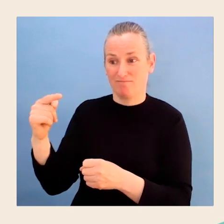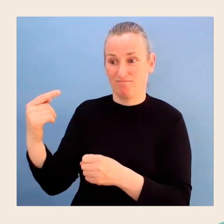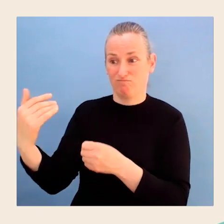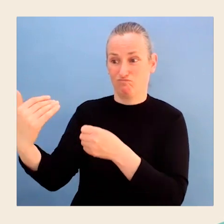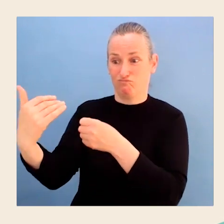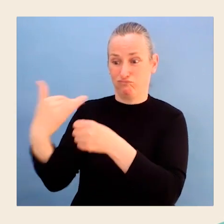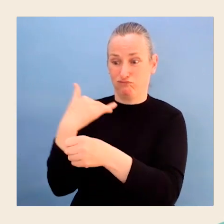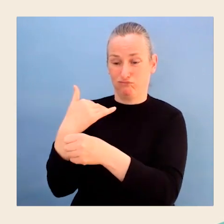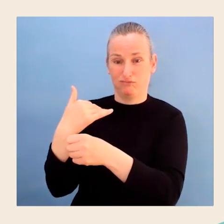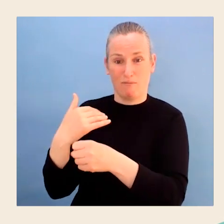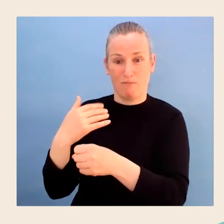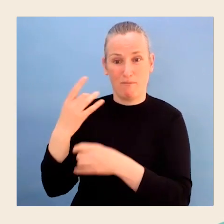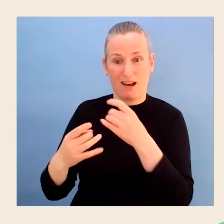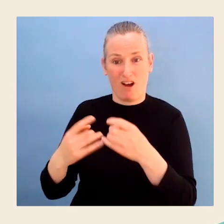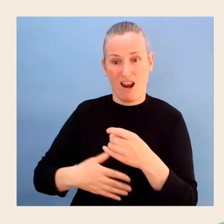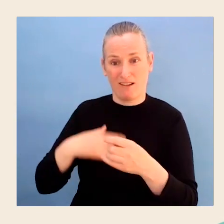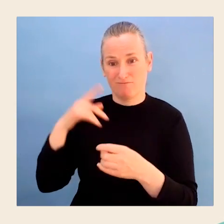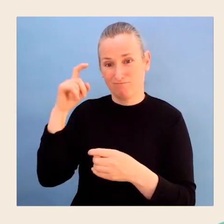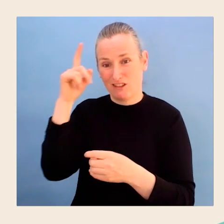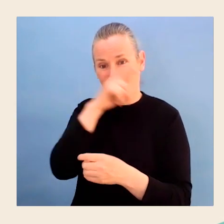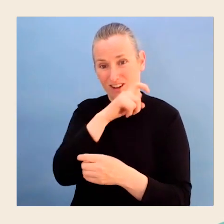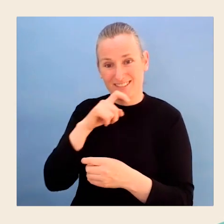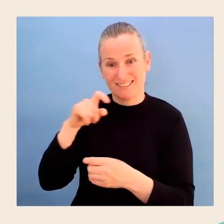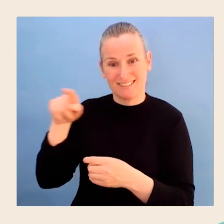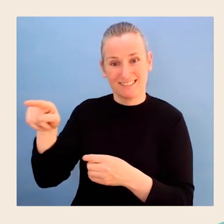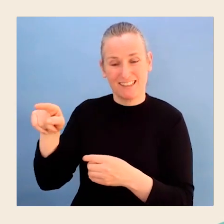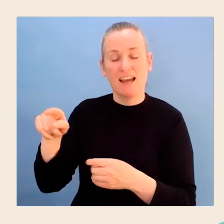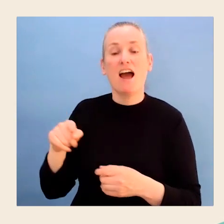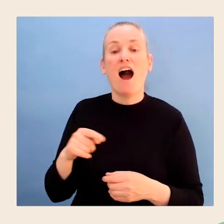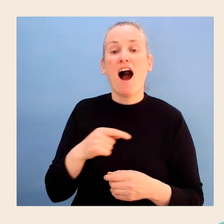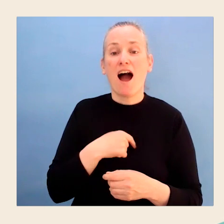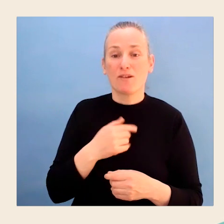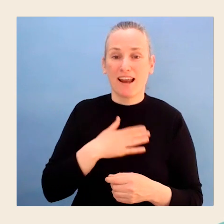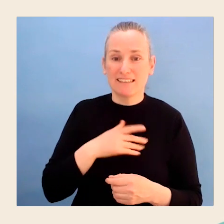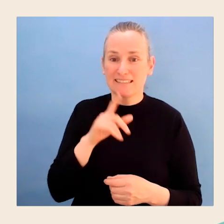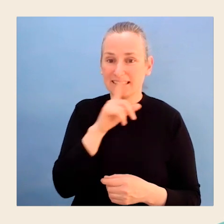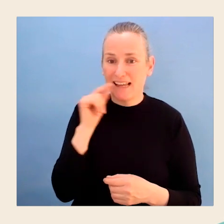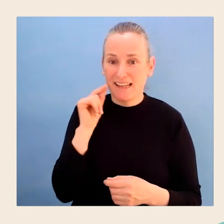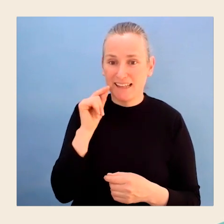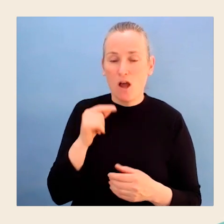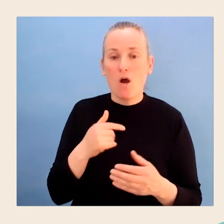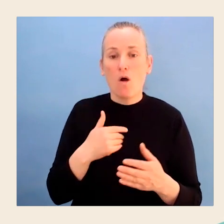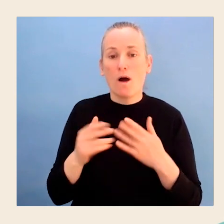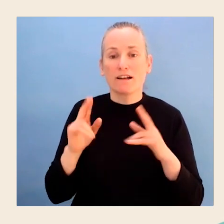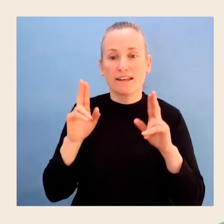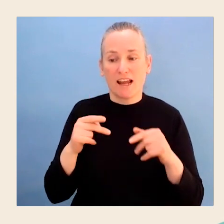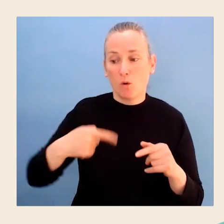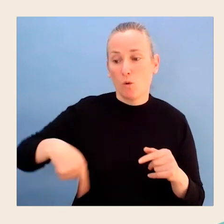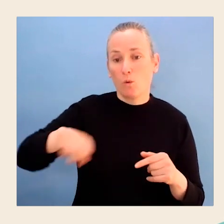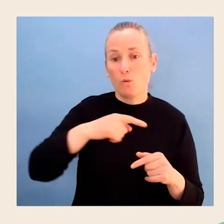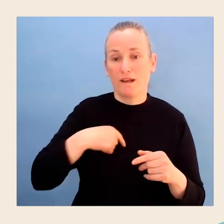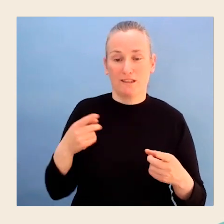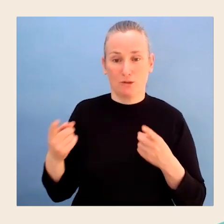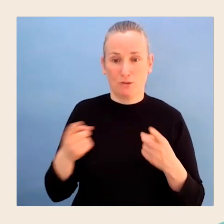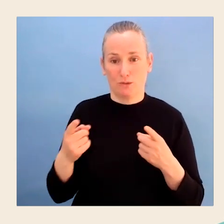So I would rather say, what on earth could we do to dismantle the world